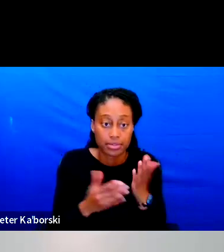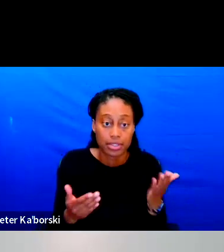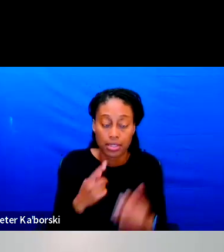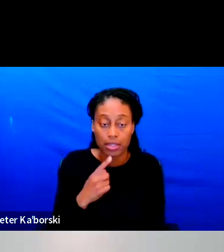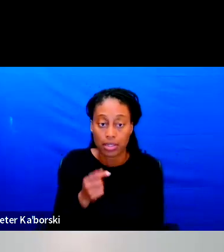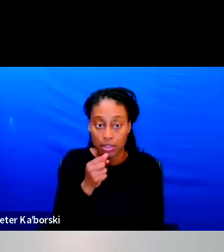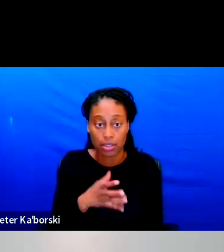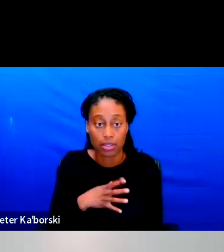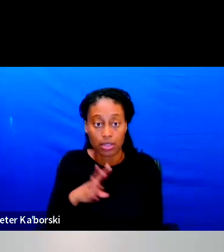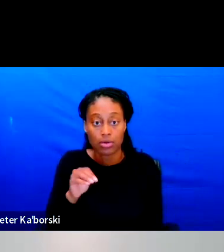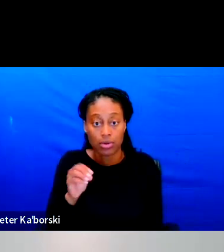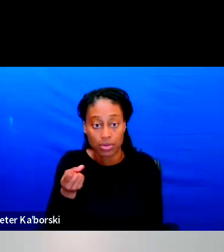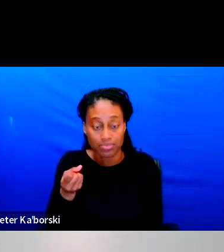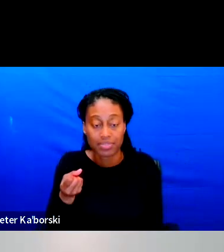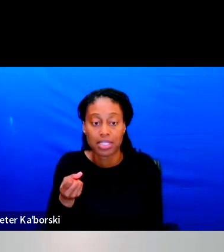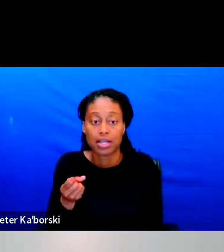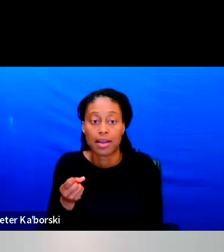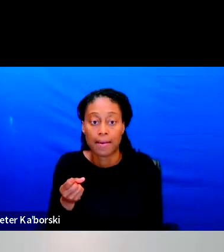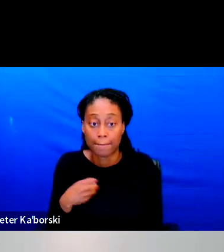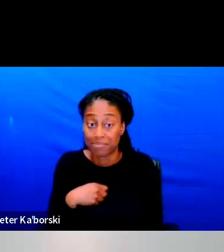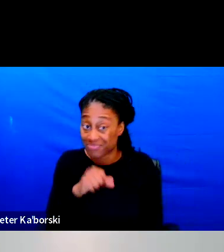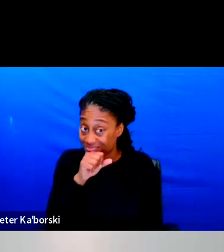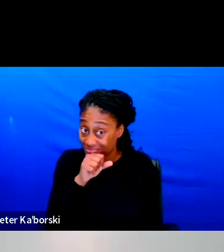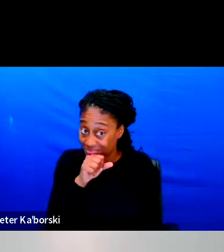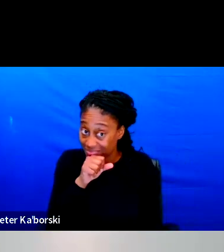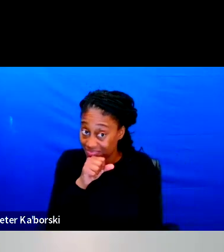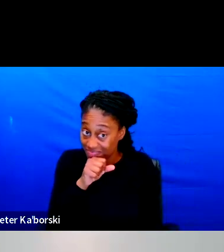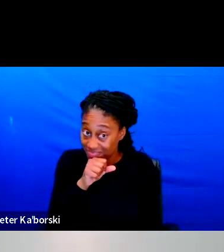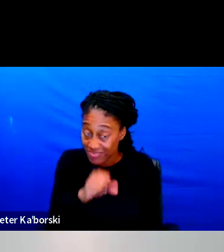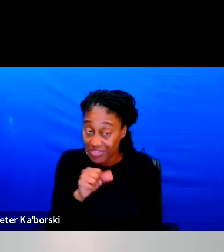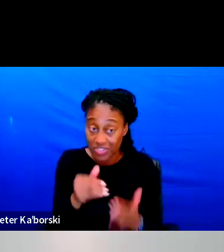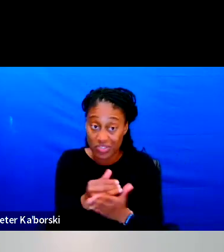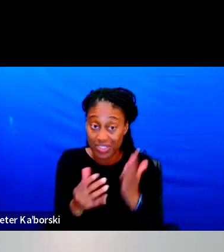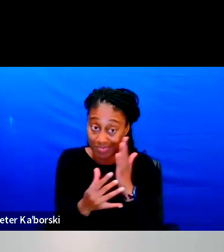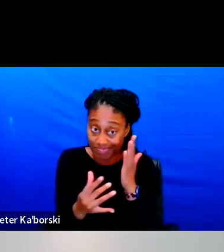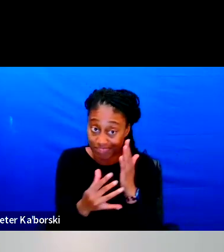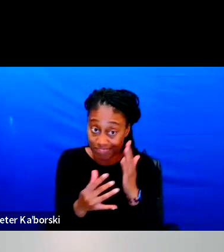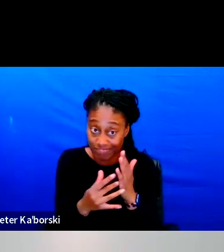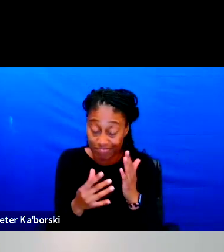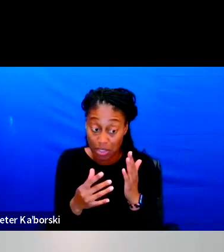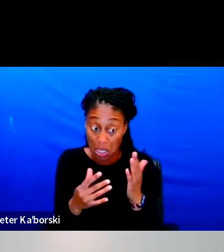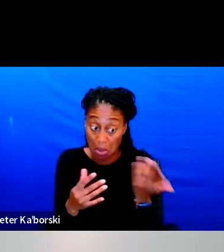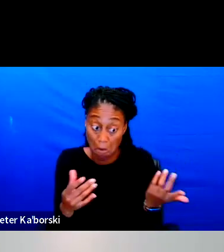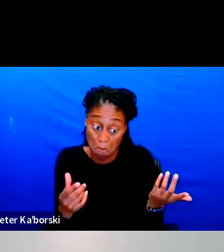Selina Butcher: something. I love the the new technology that is being brought on.